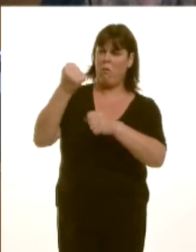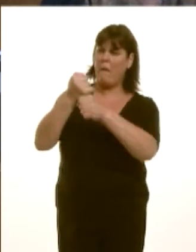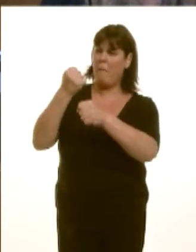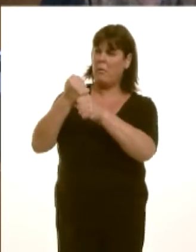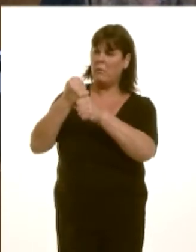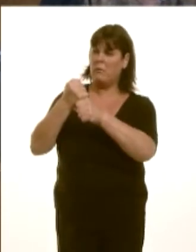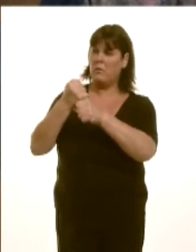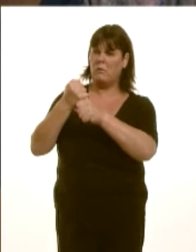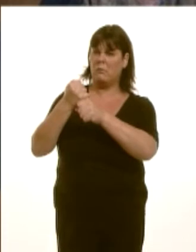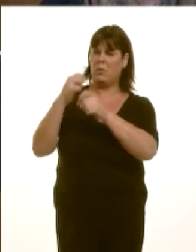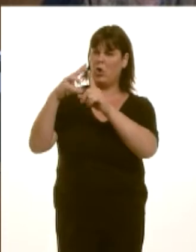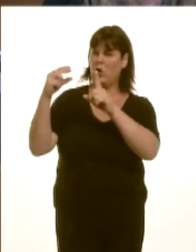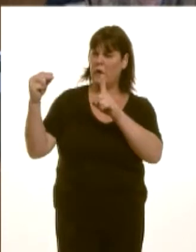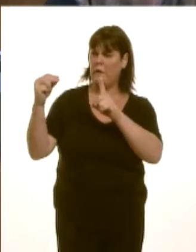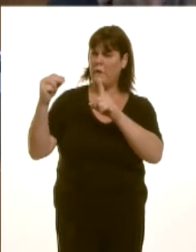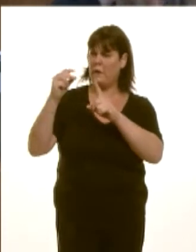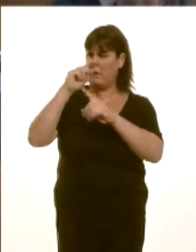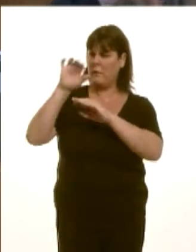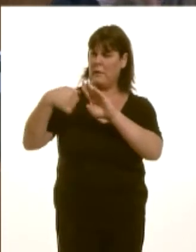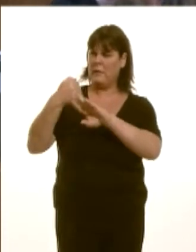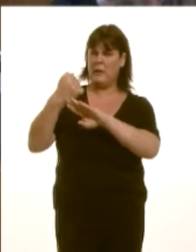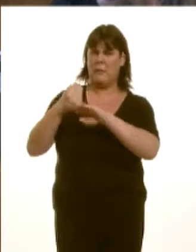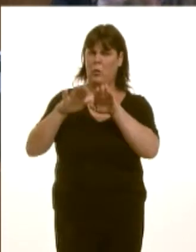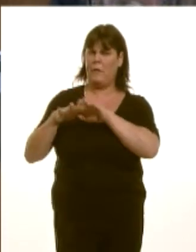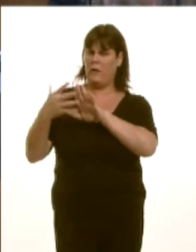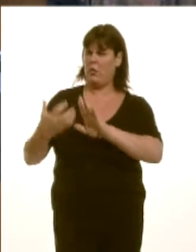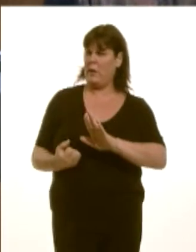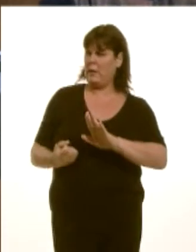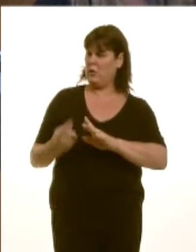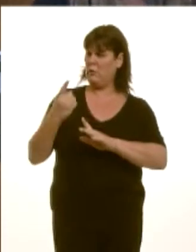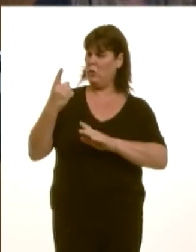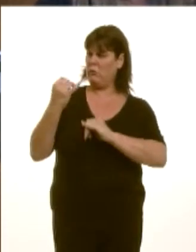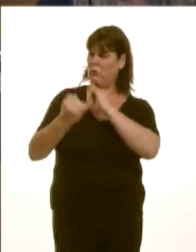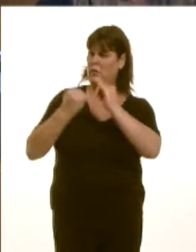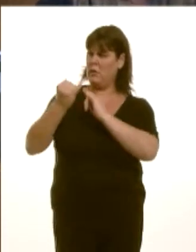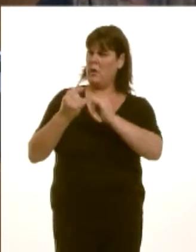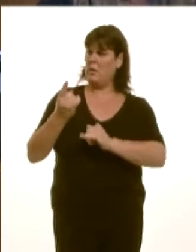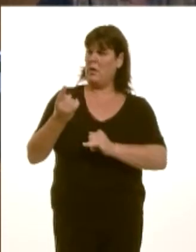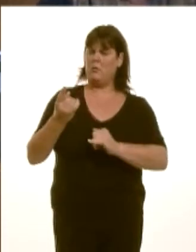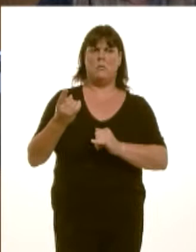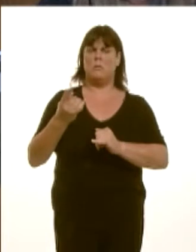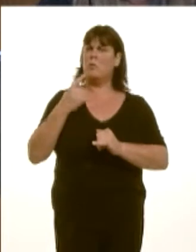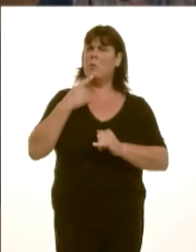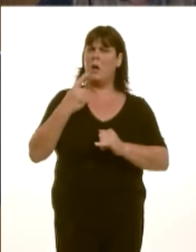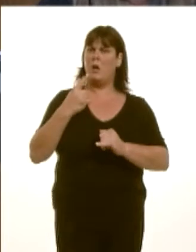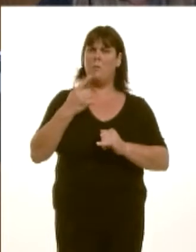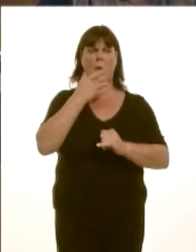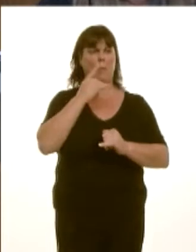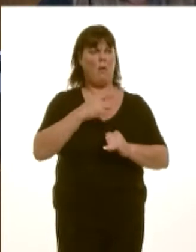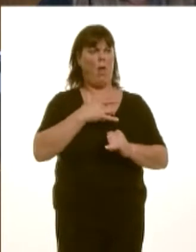this, and not us. He may also be aware—indeed, he seems to accept—that hardship is being caused, and I welcome the refreshing honesty.